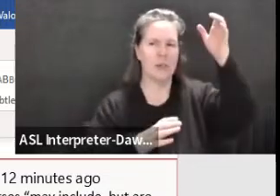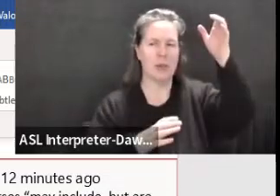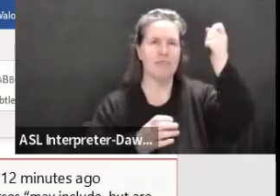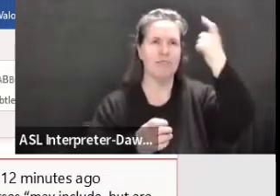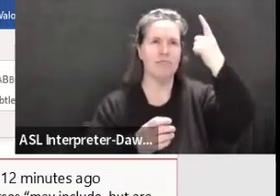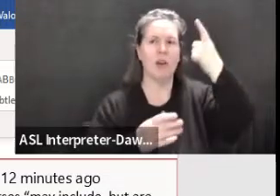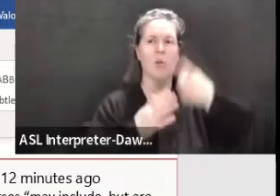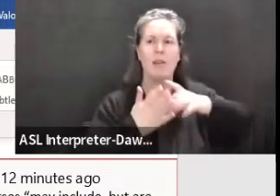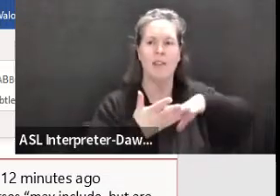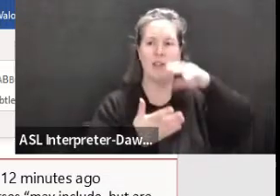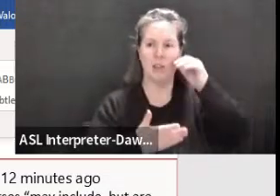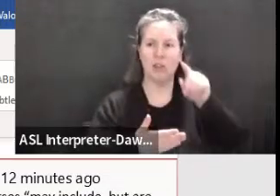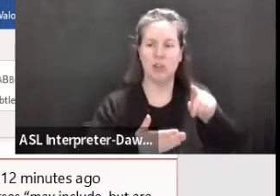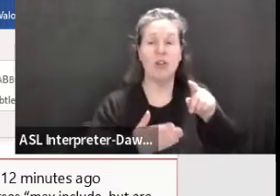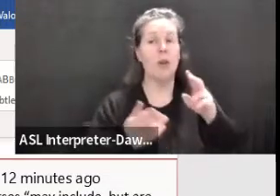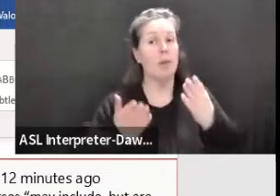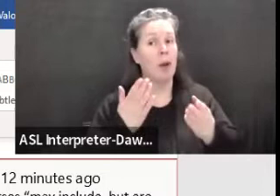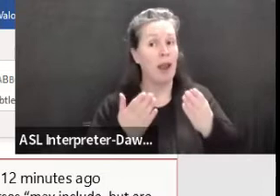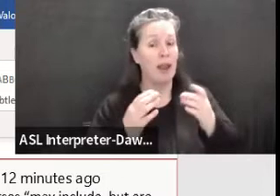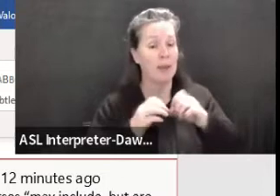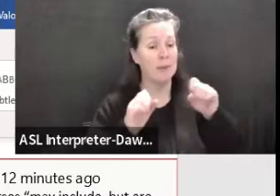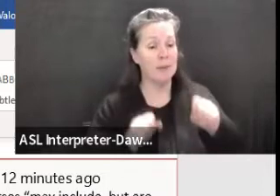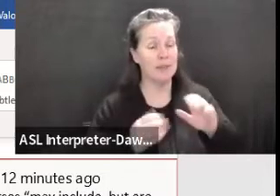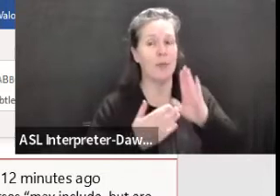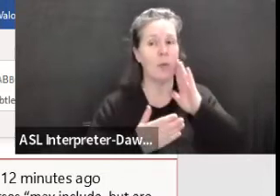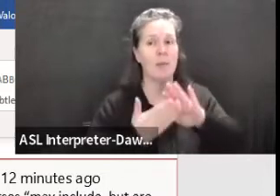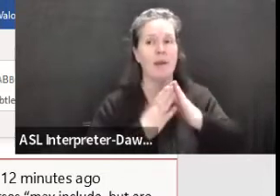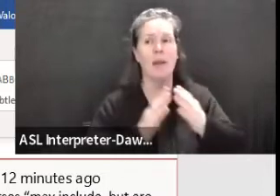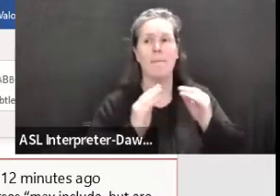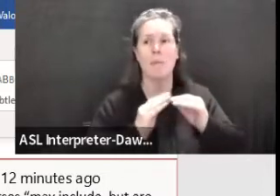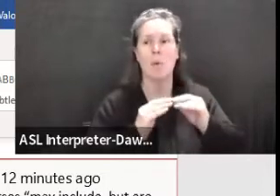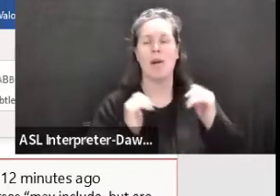perhaps the system will be a little bit more equitable, Paula, your hands up.